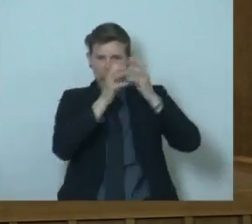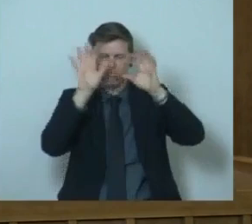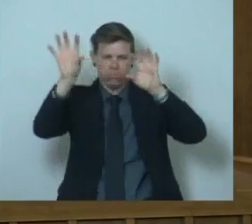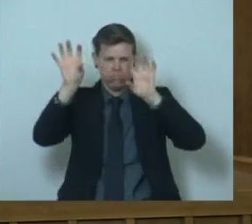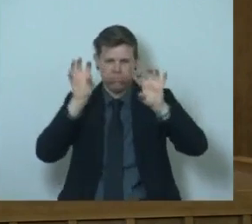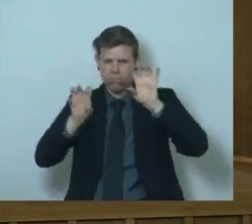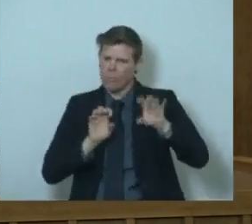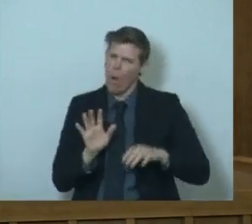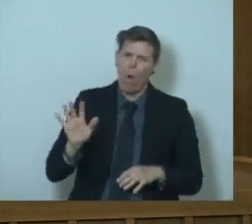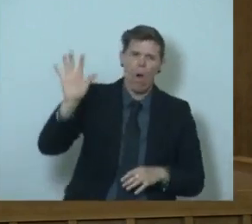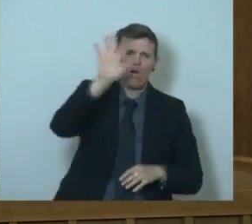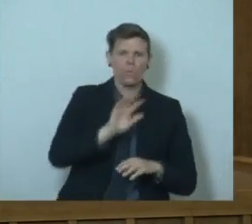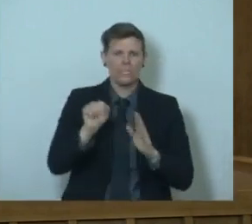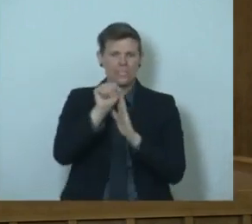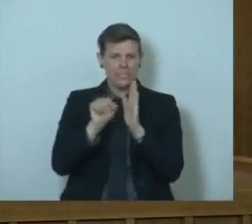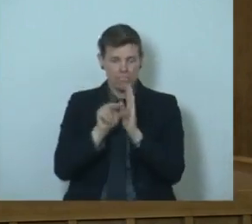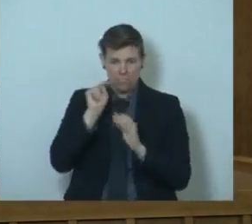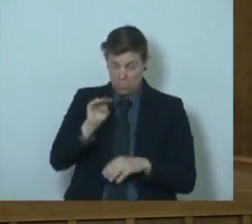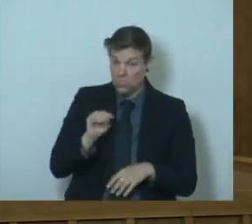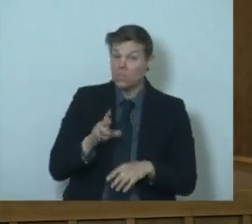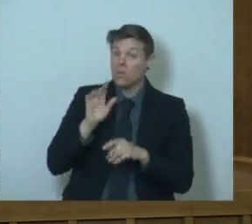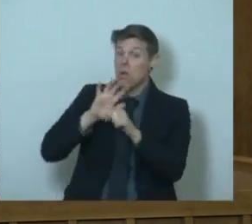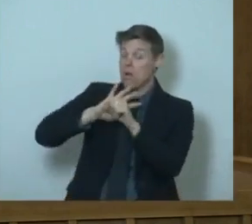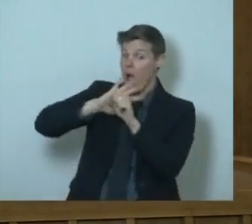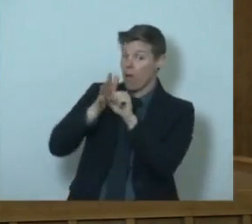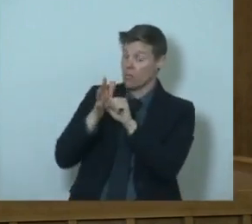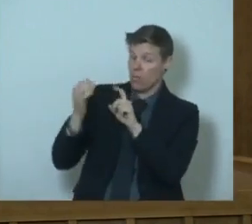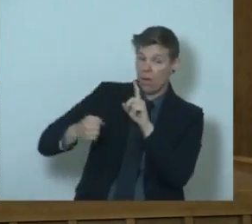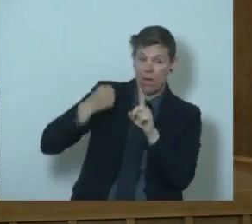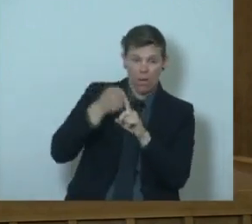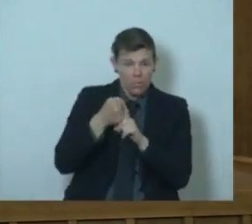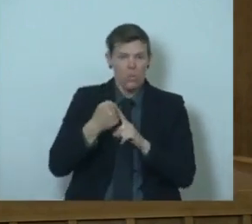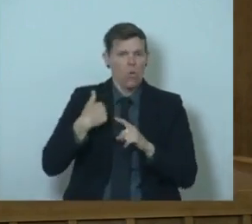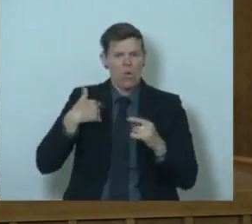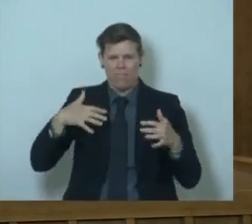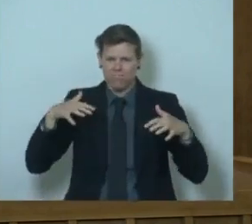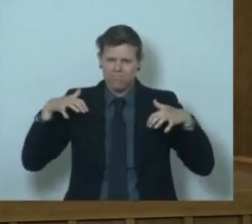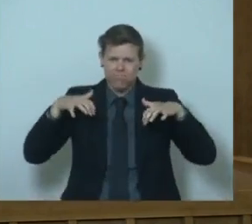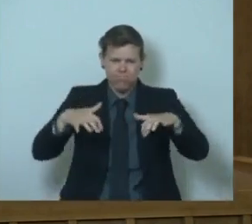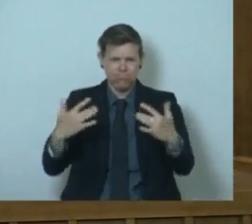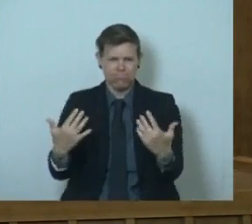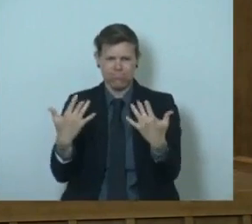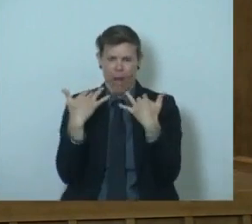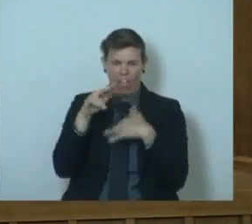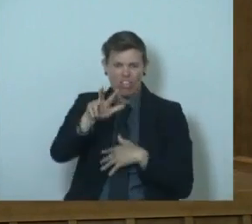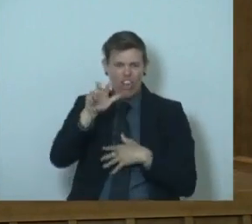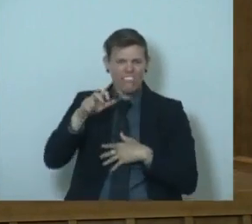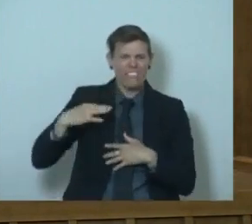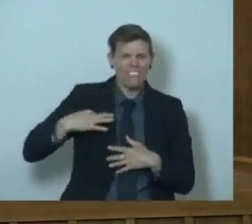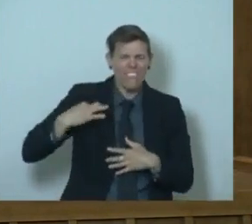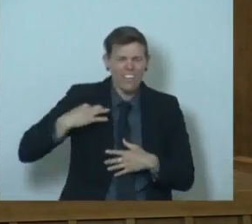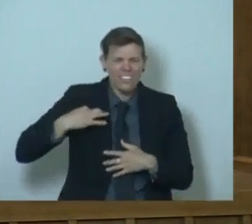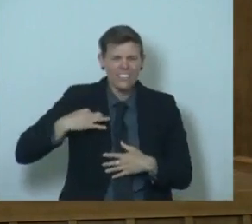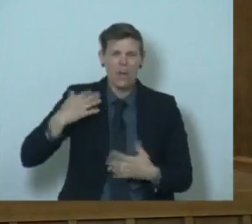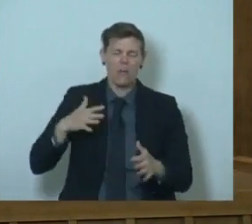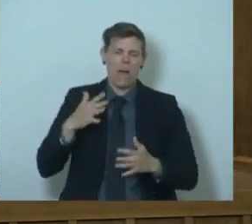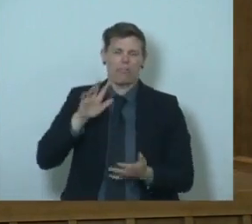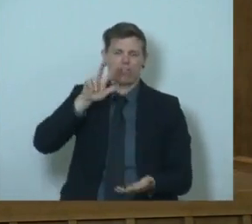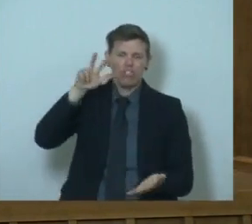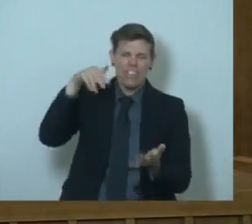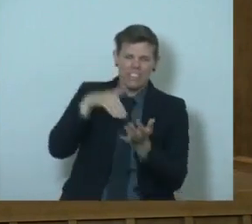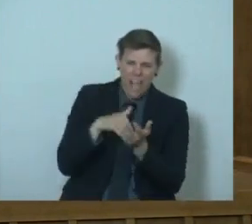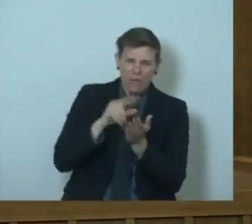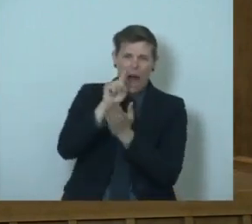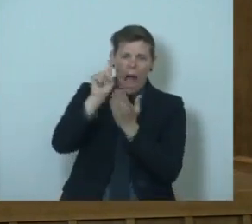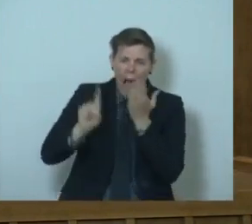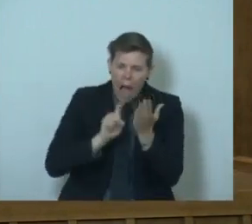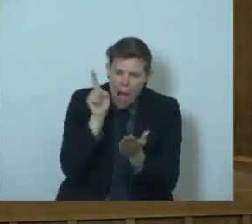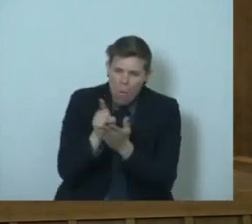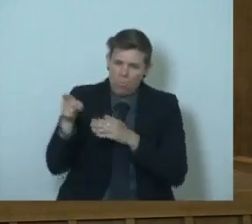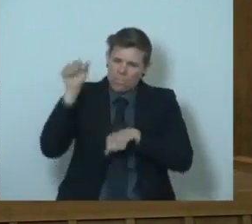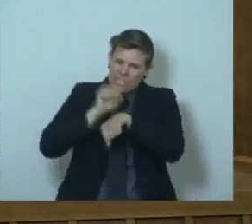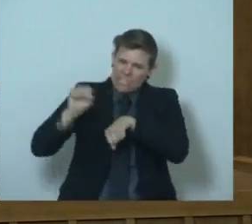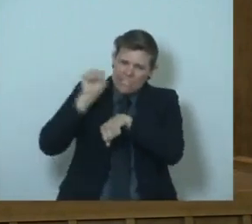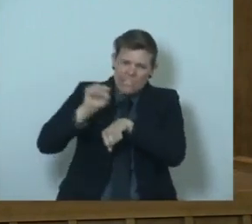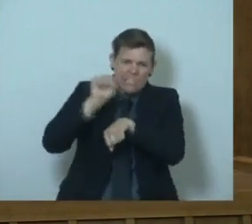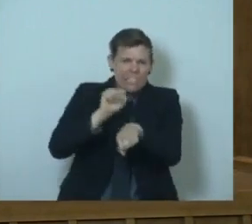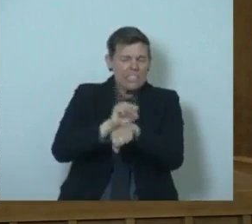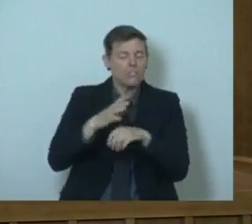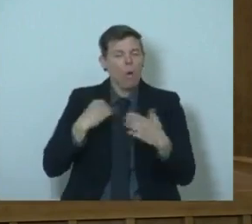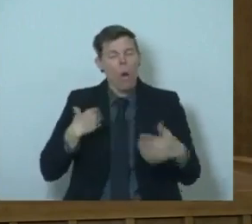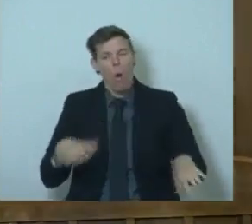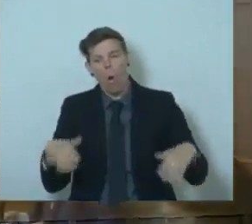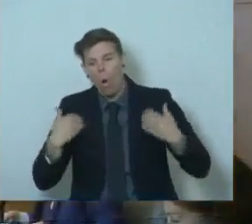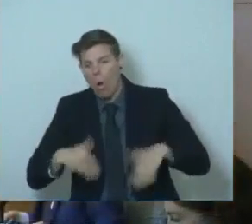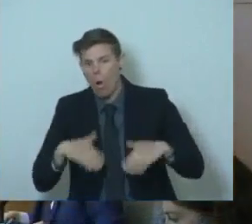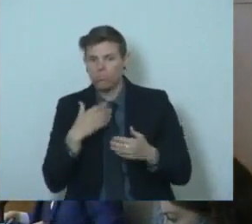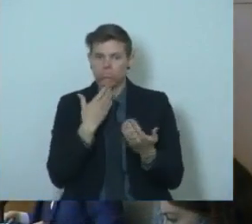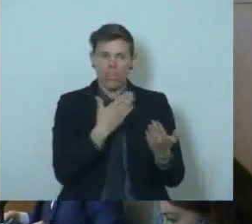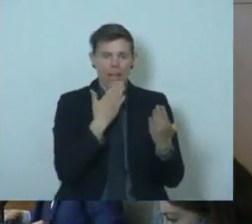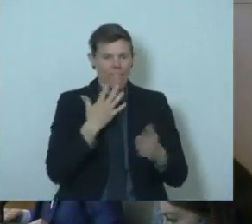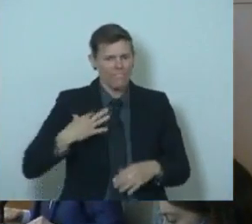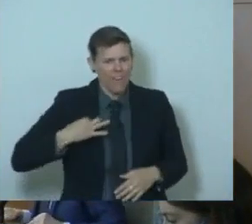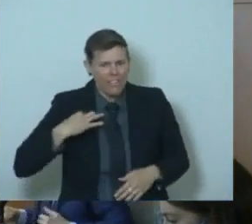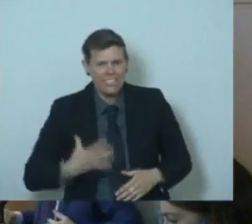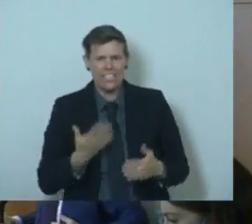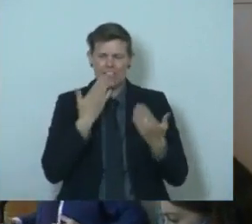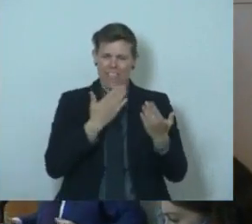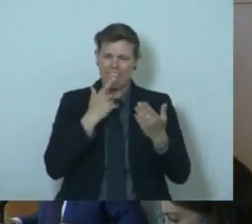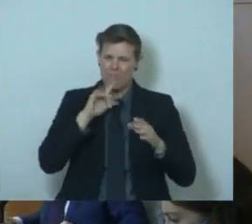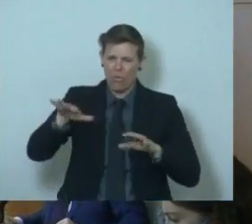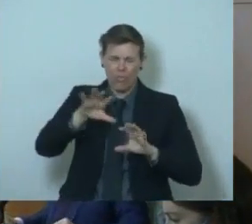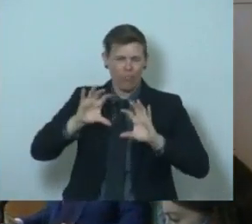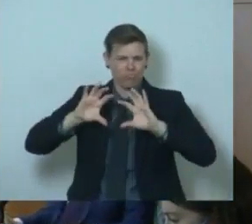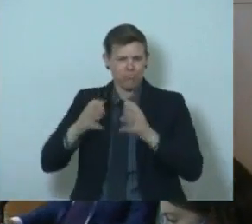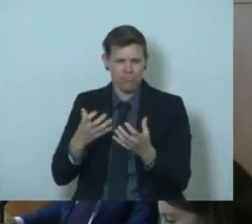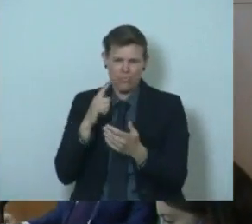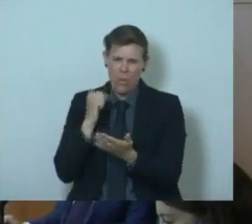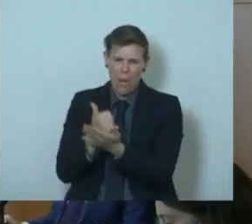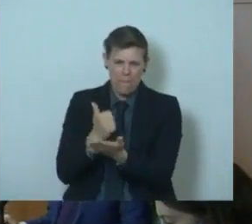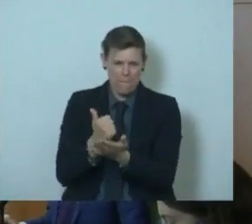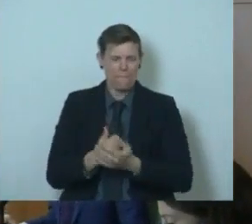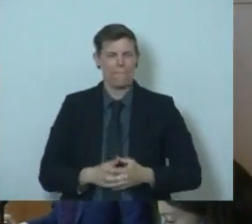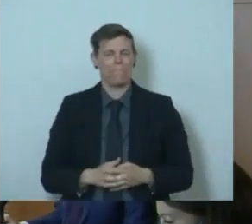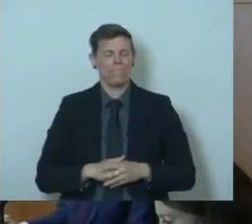THEY HAVE 70 VOLUNTEERS AROUND THE STATE AND SINCE THE BEGINNING OF COVID, THEY HAVE DEPLOYED 173 VOLUNTEERS AND CONTRIBUTED OVER 3883 VOLUNTEER HOURS.